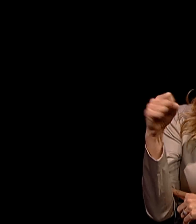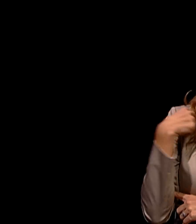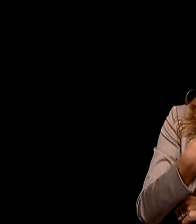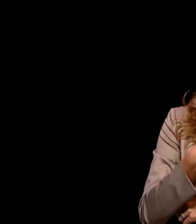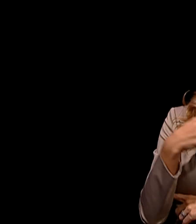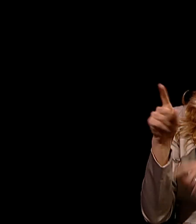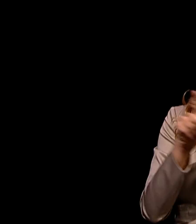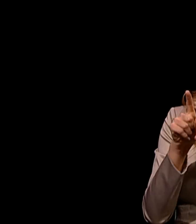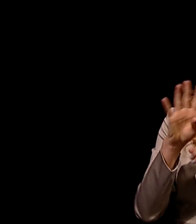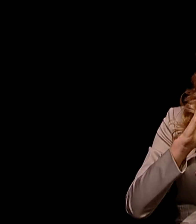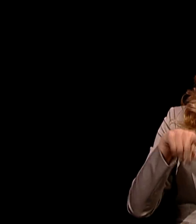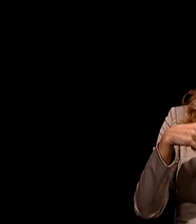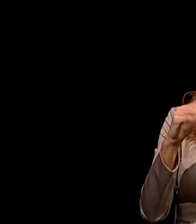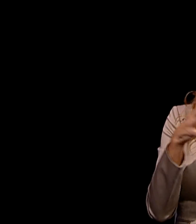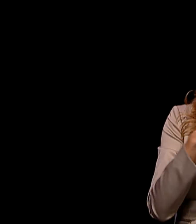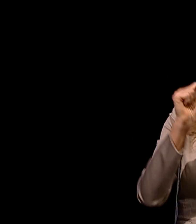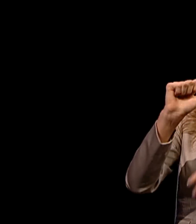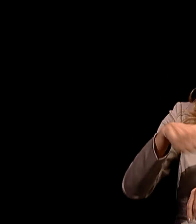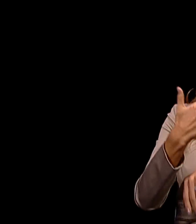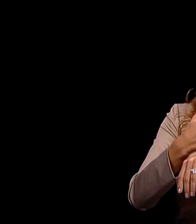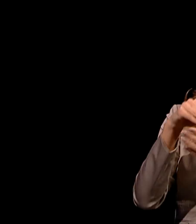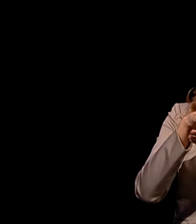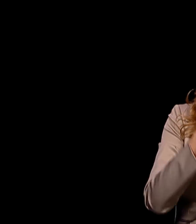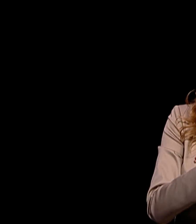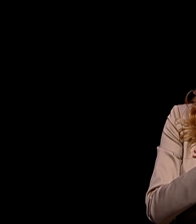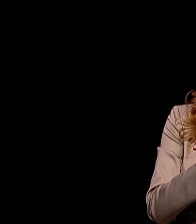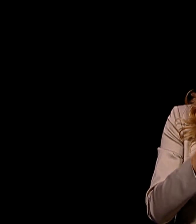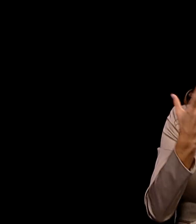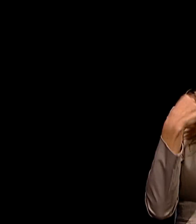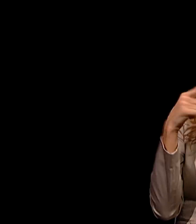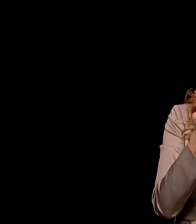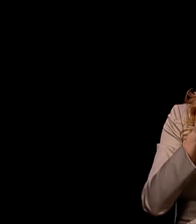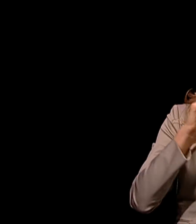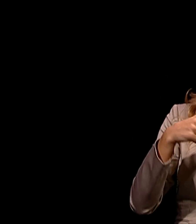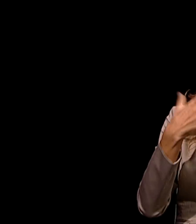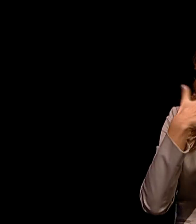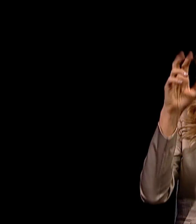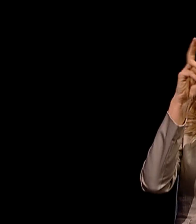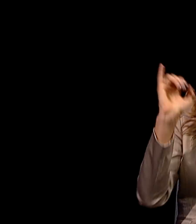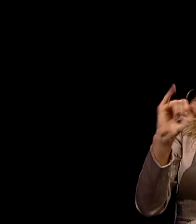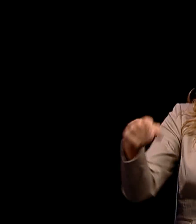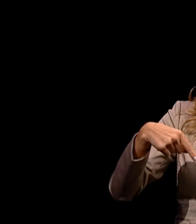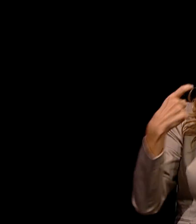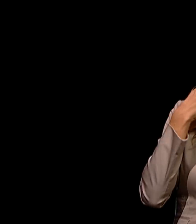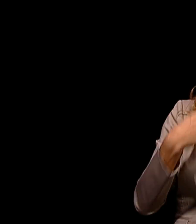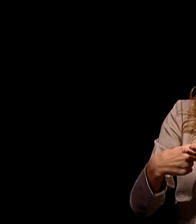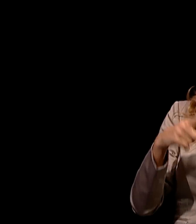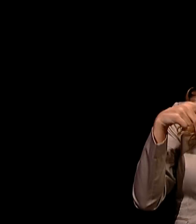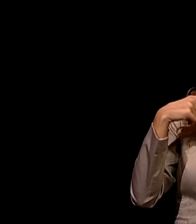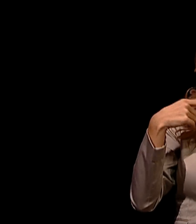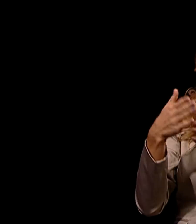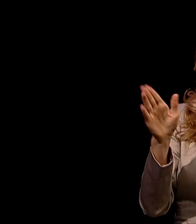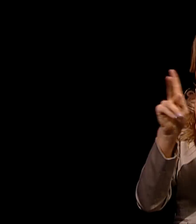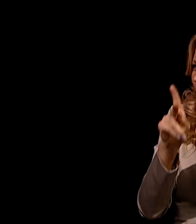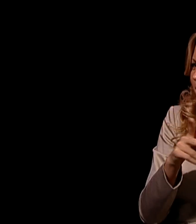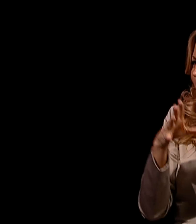As you know on Access News we also talk about Americas founding documents and in addition to the hot topics